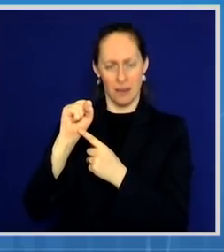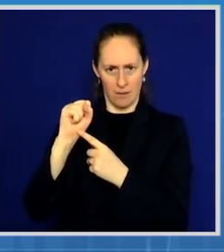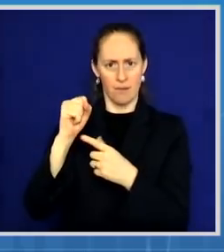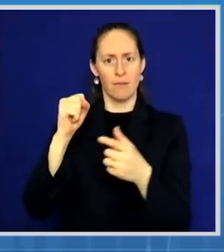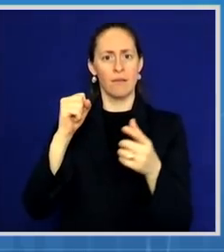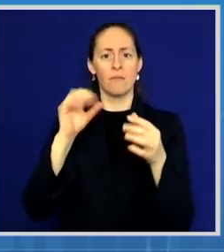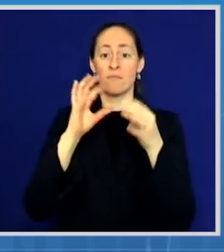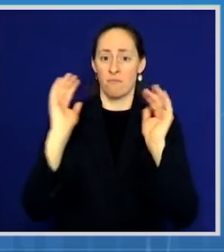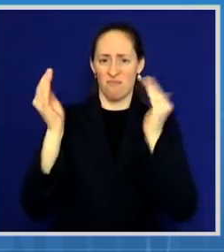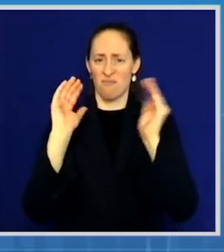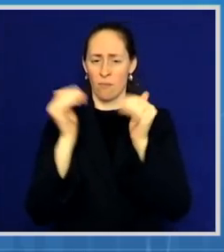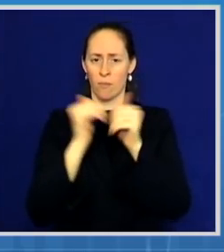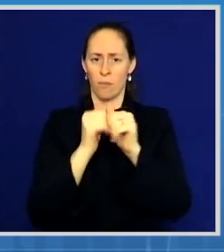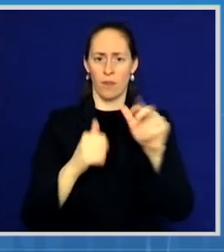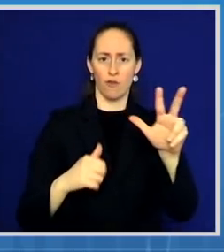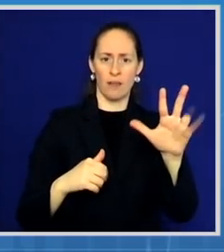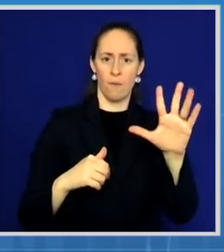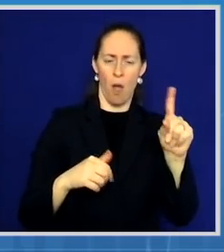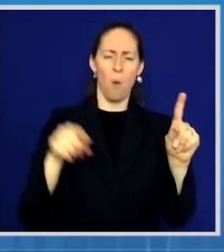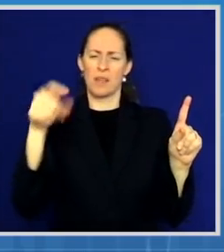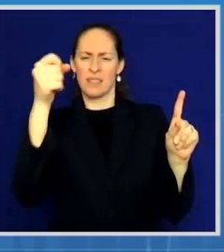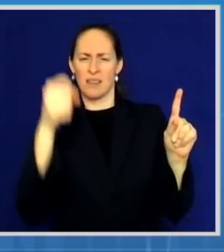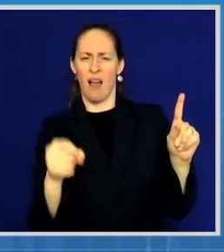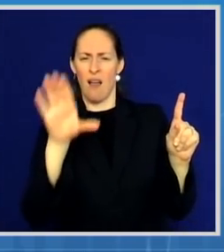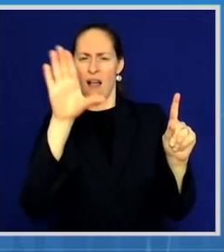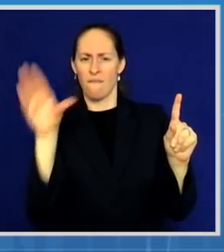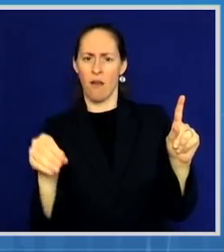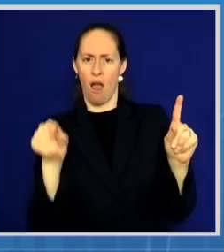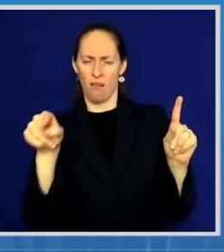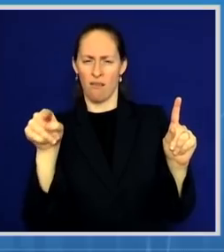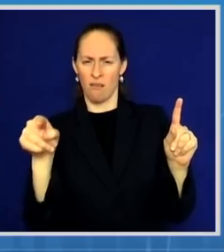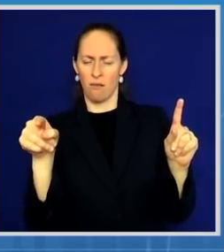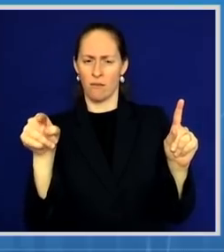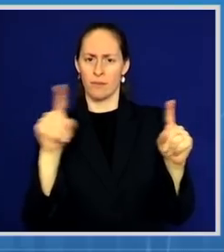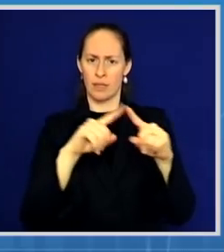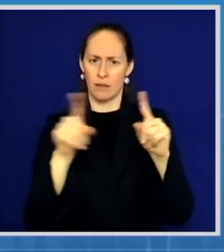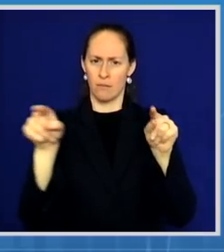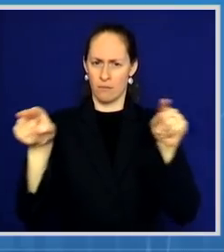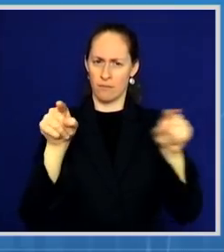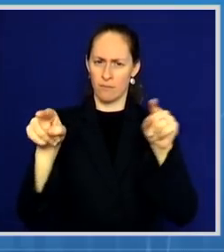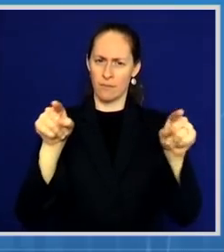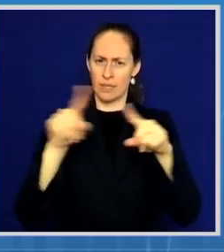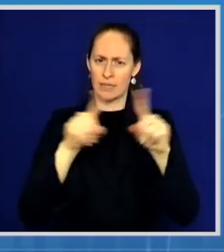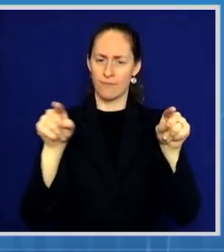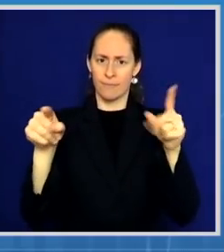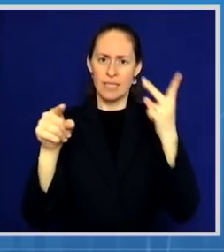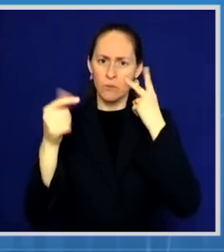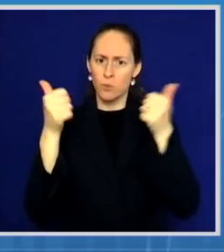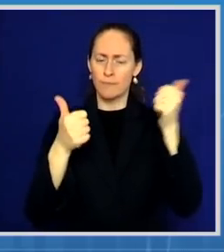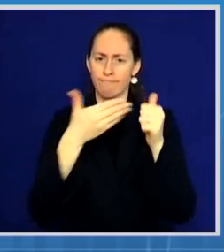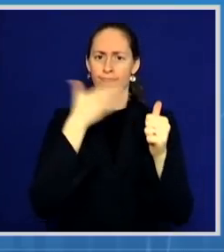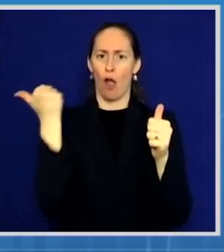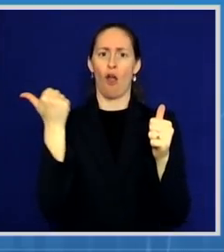Again, a much, much better advantage for the second dose. So finally, on the last slide,